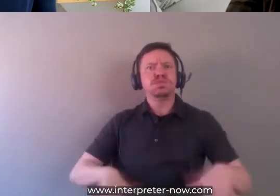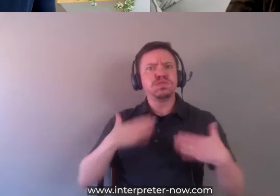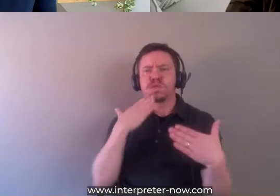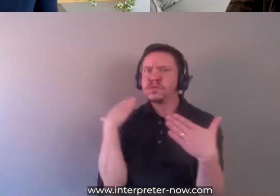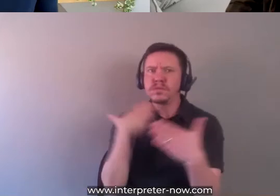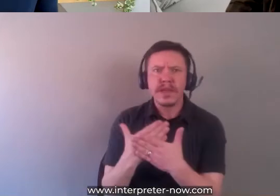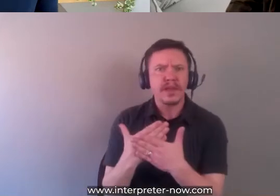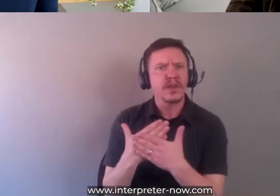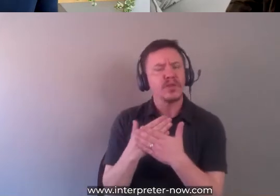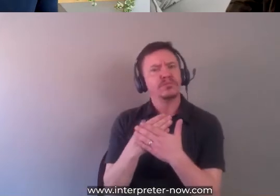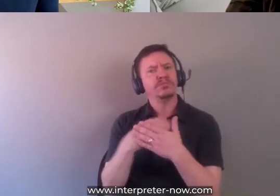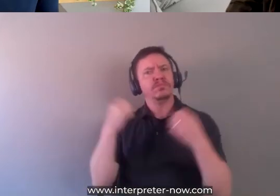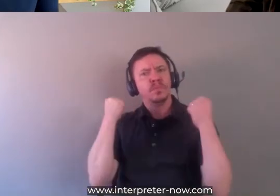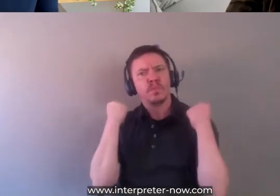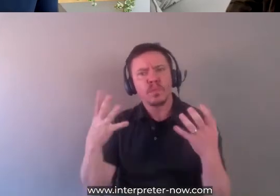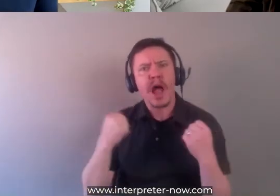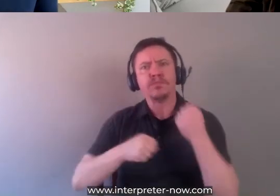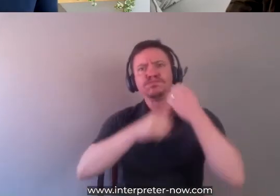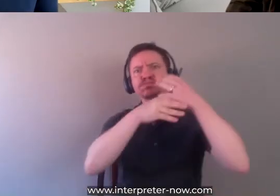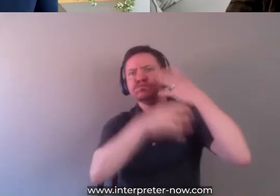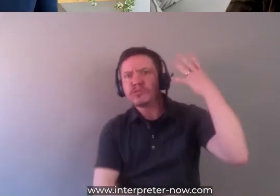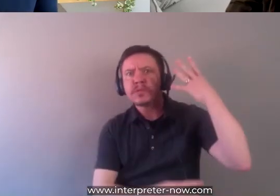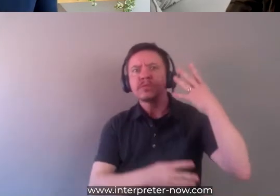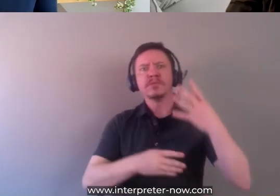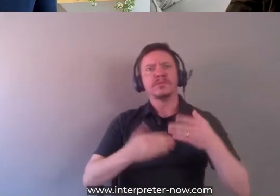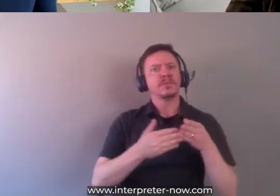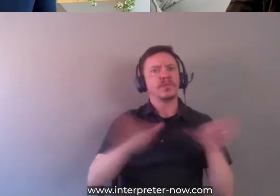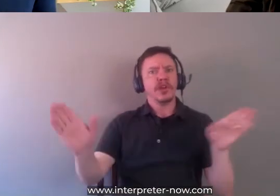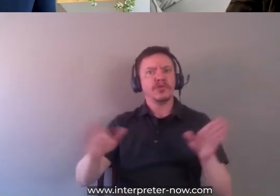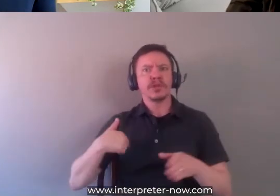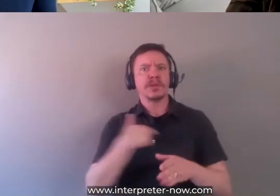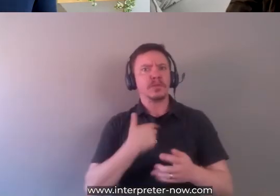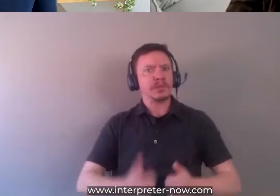I think that, in general, as we walk through this world, as we walk through our lives,